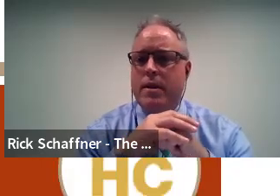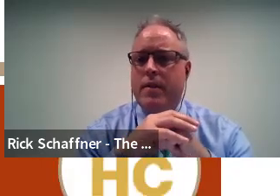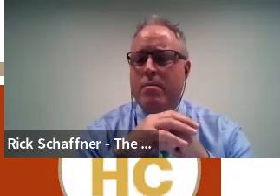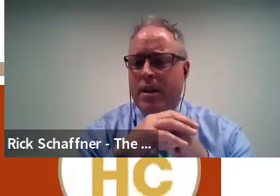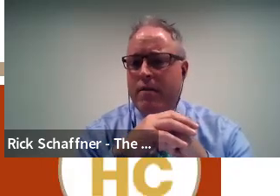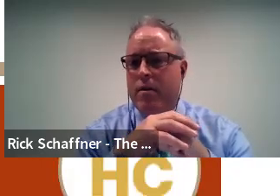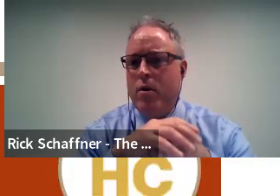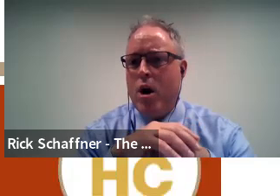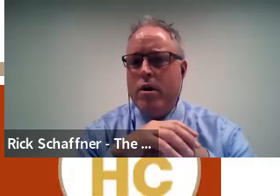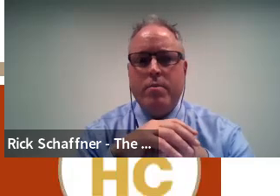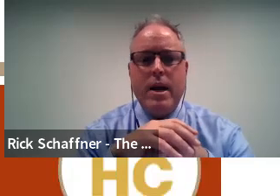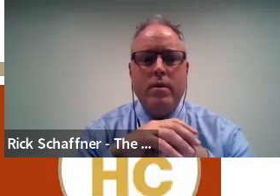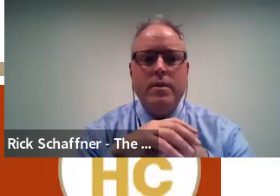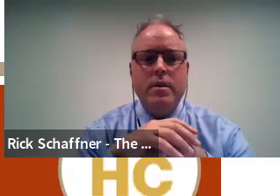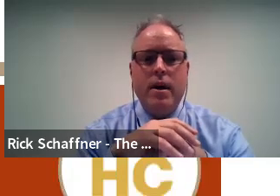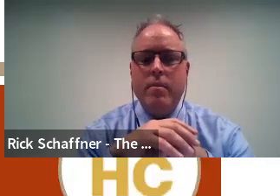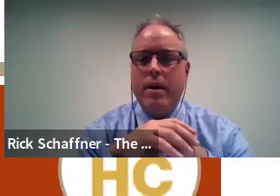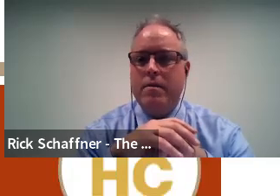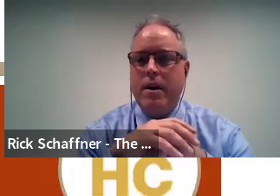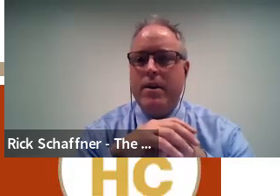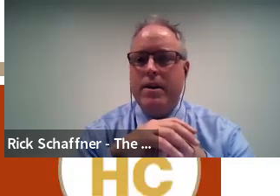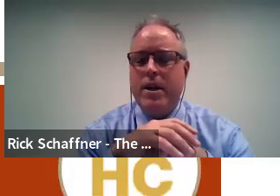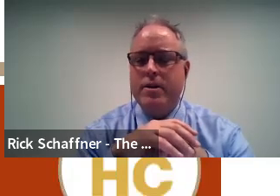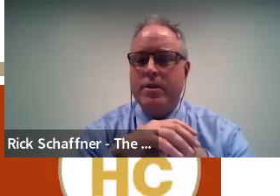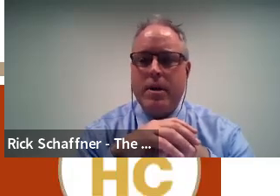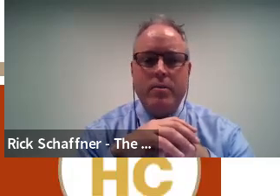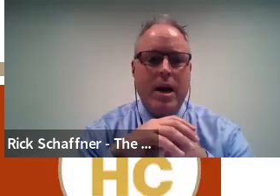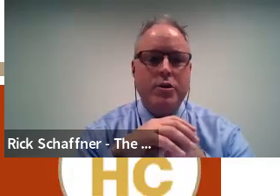ones that they believe are a little harder to pronounce. And even as teachers sometimes will